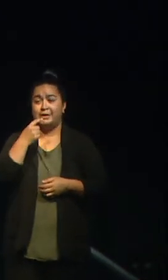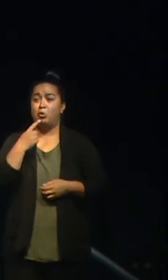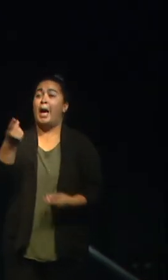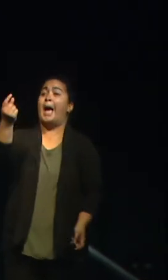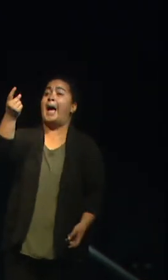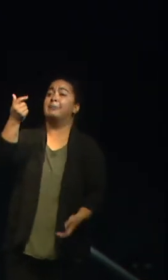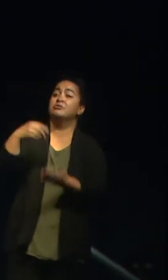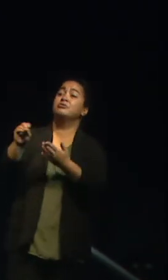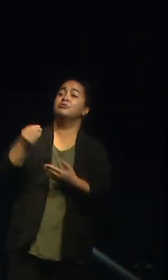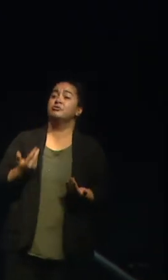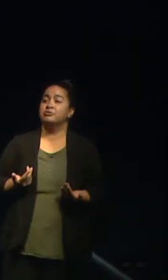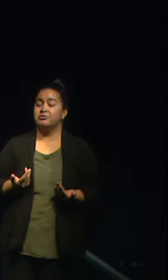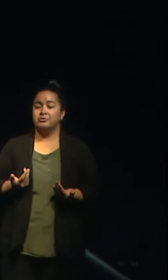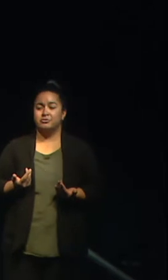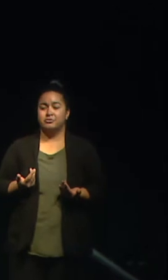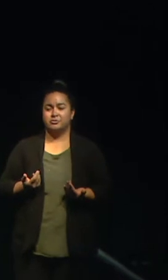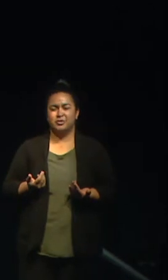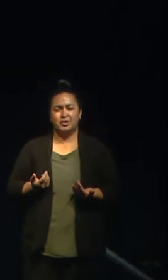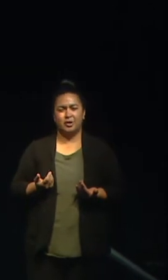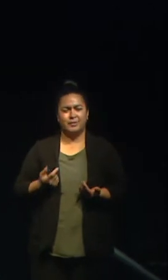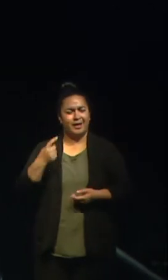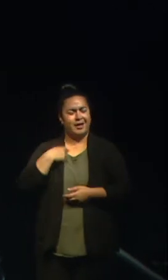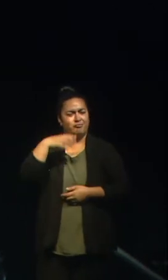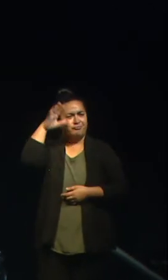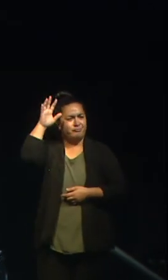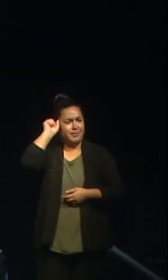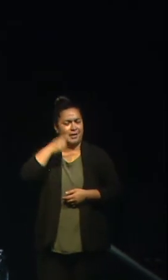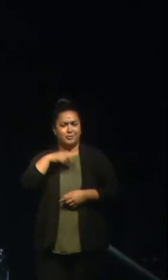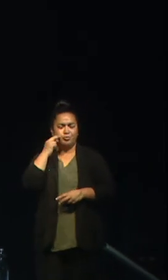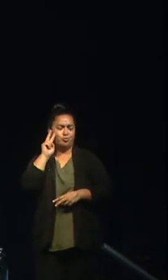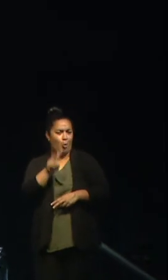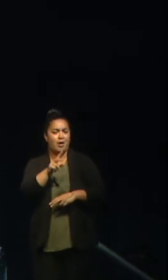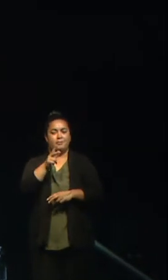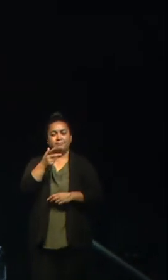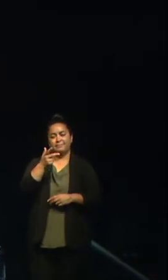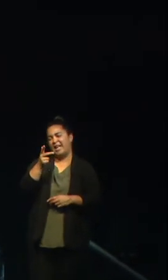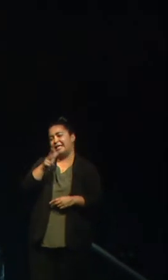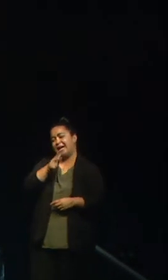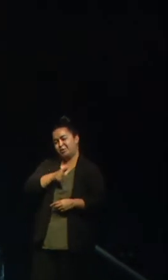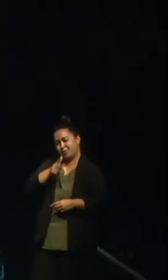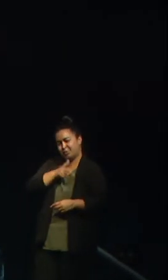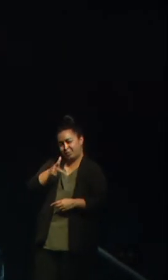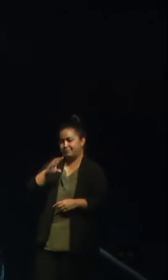And it brings to mind a cartoon I saw recently of some dinosaurs, six-and-a-half billion